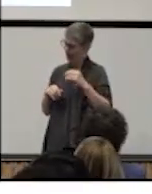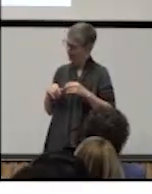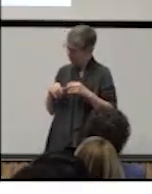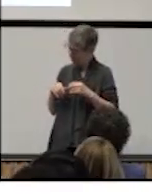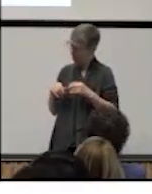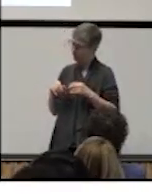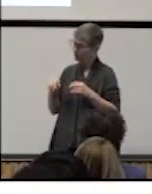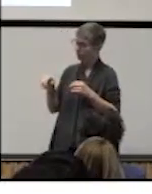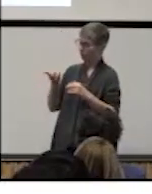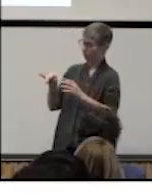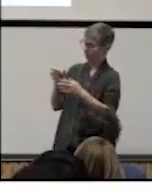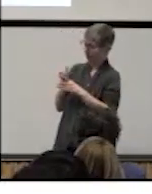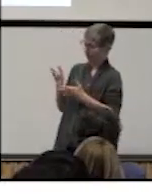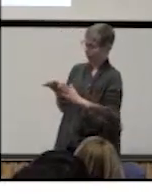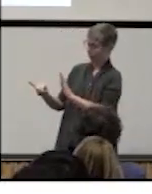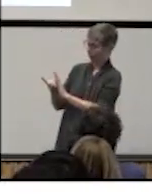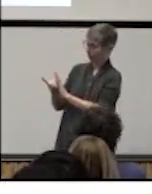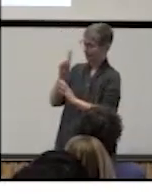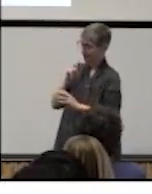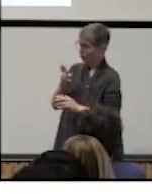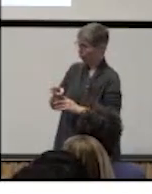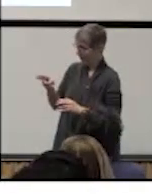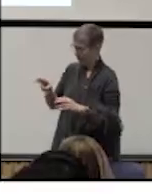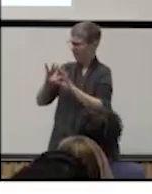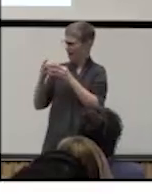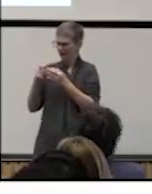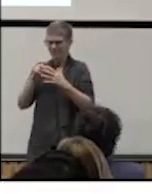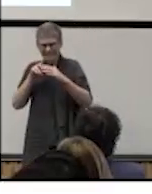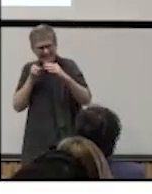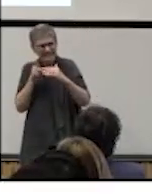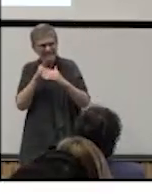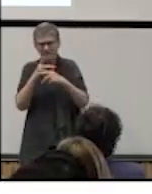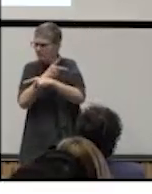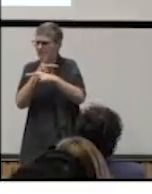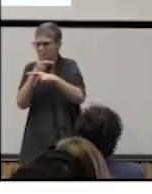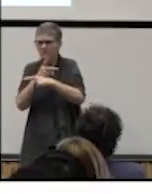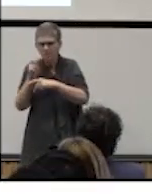as being deaf or hard of hearing, their family has to navigate a huge journey with them.